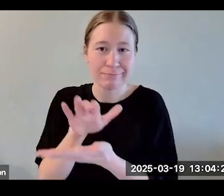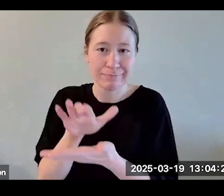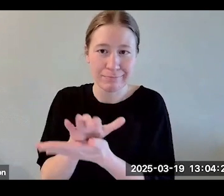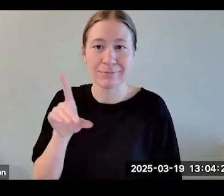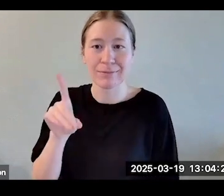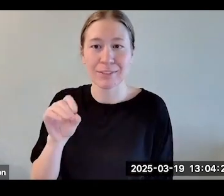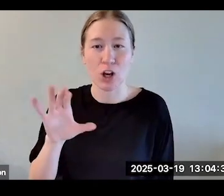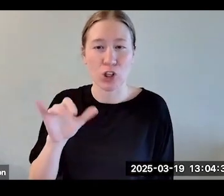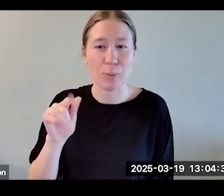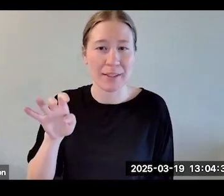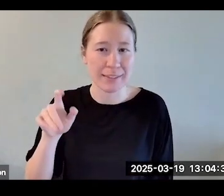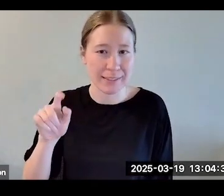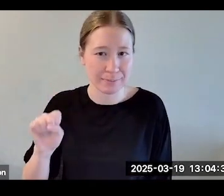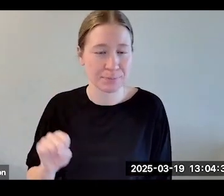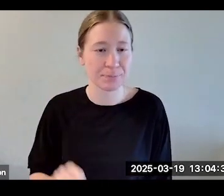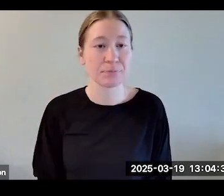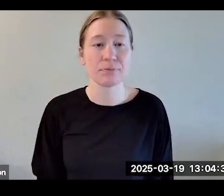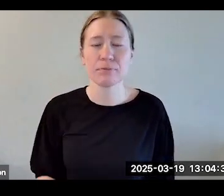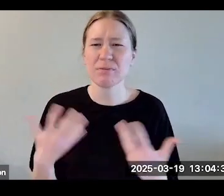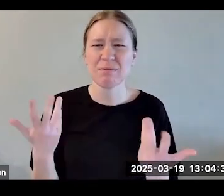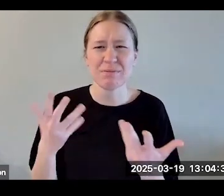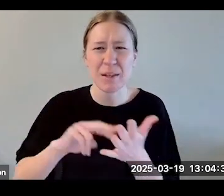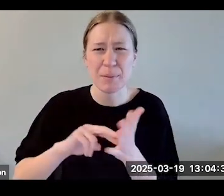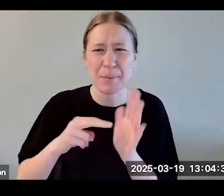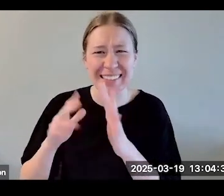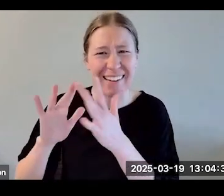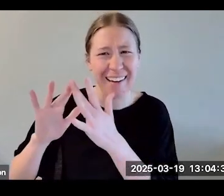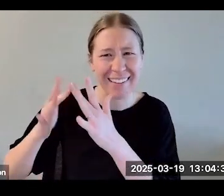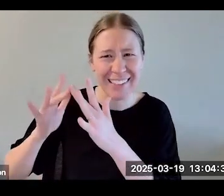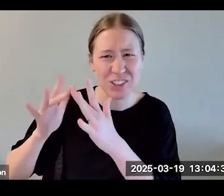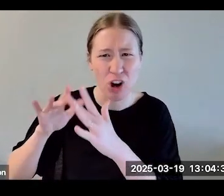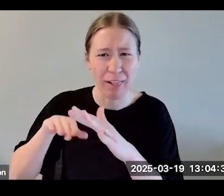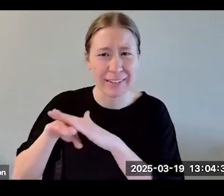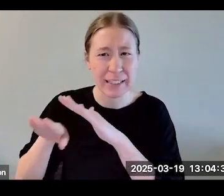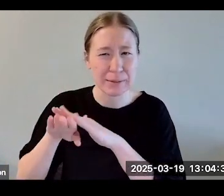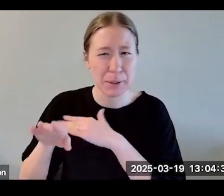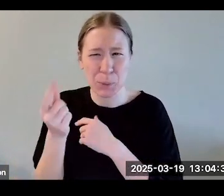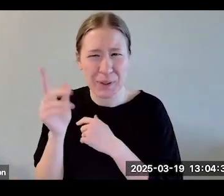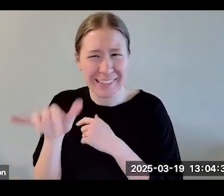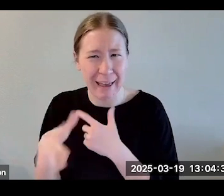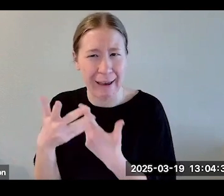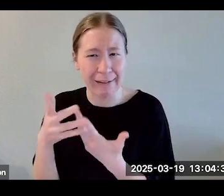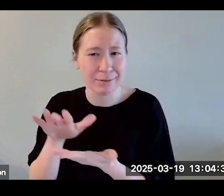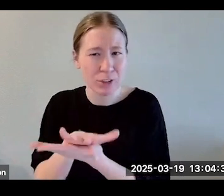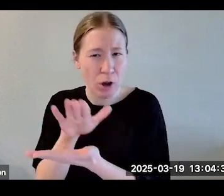So what is a digitally accessible document? It's a document that can be used by people